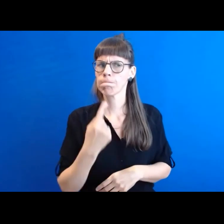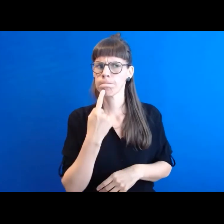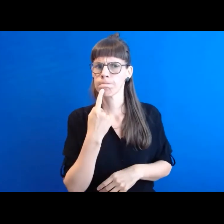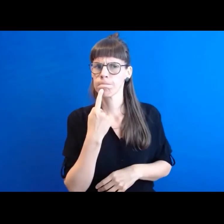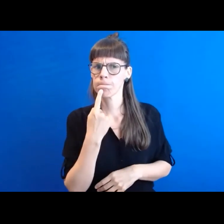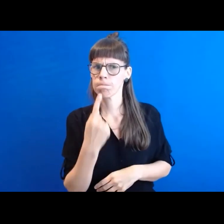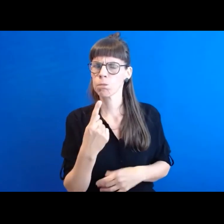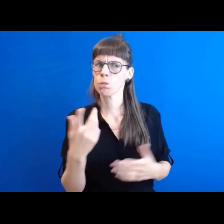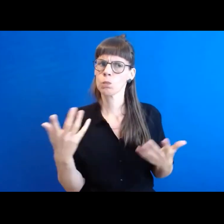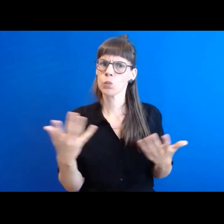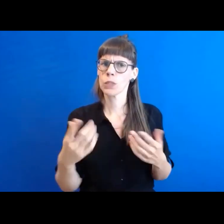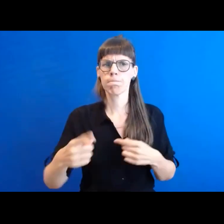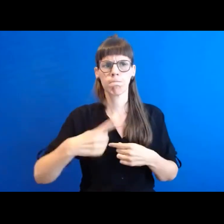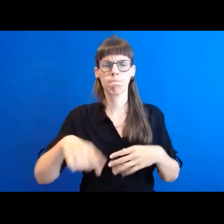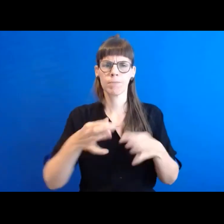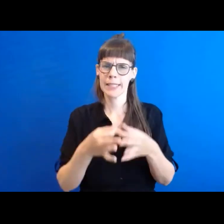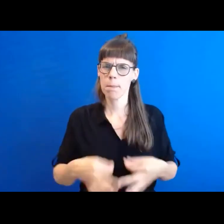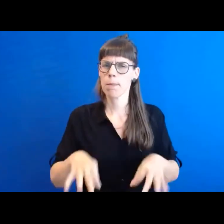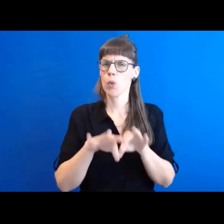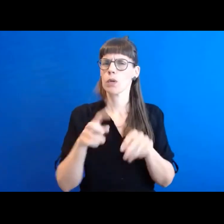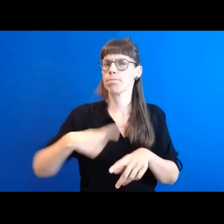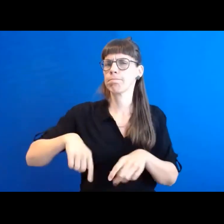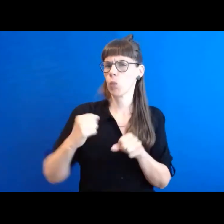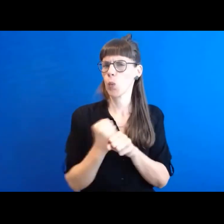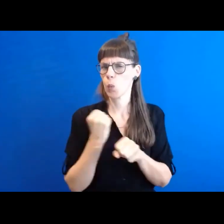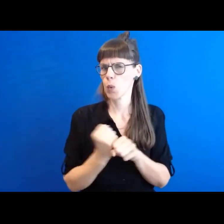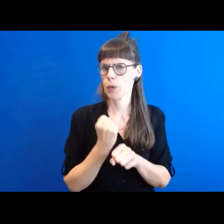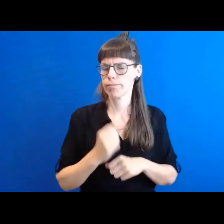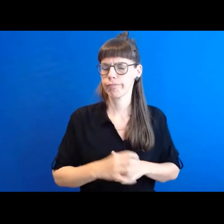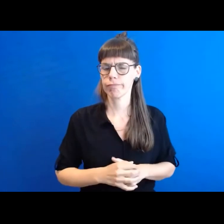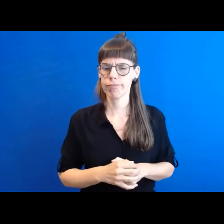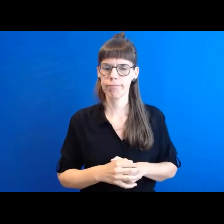. I would like to mention one of the